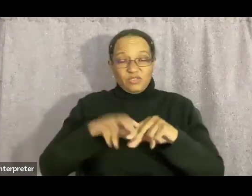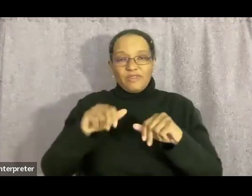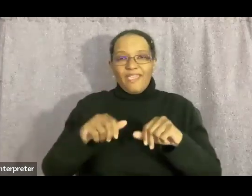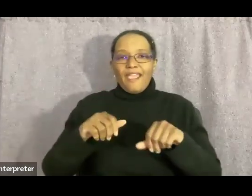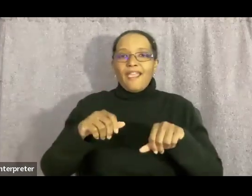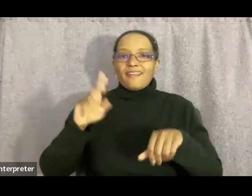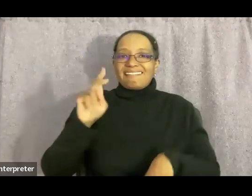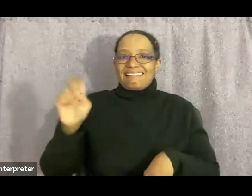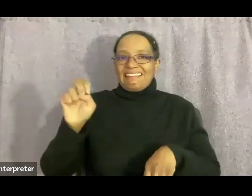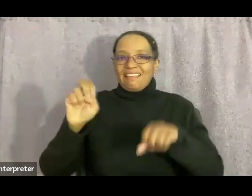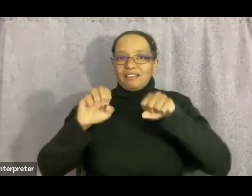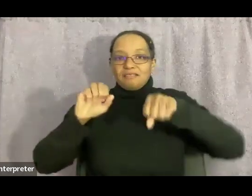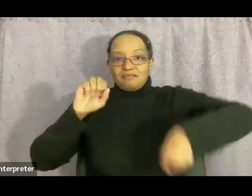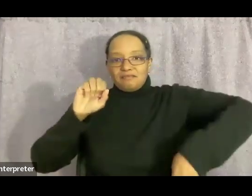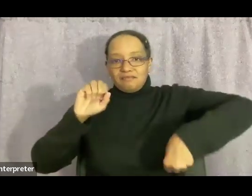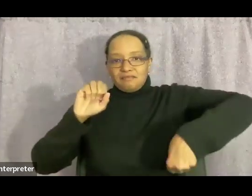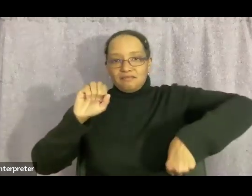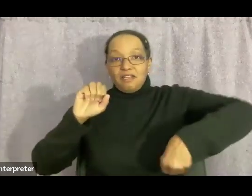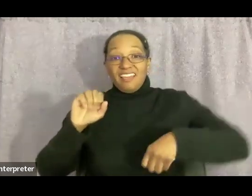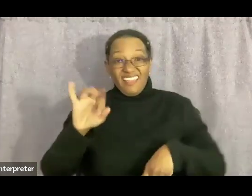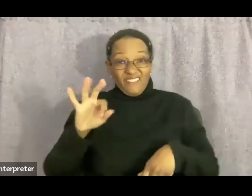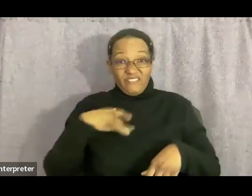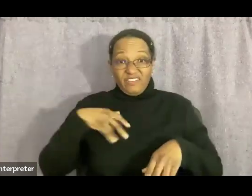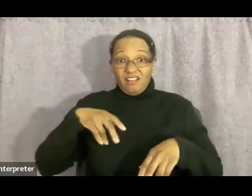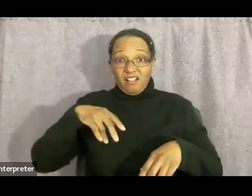If that makes you really unsteady, hold somebody.